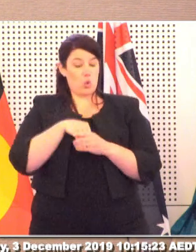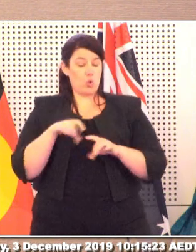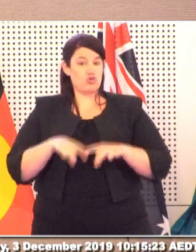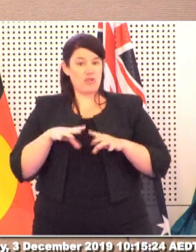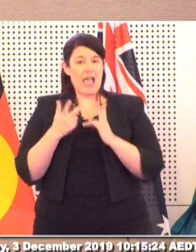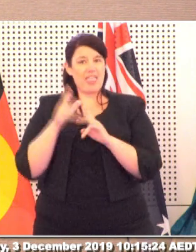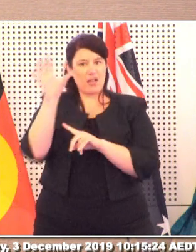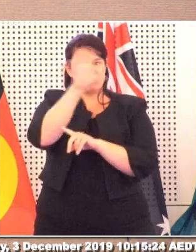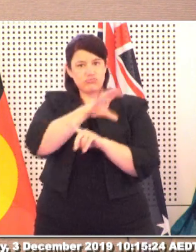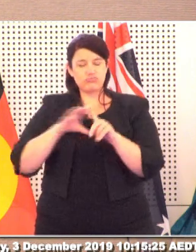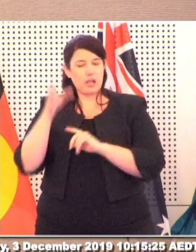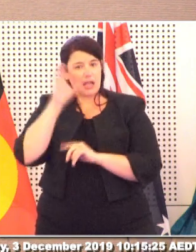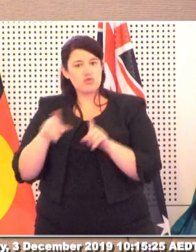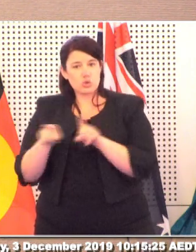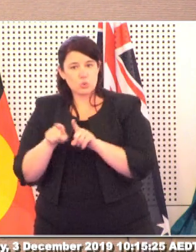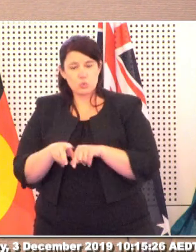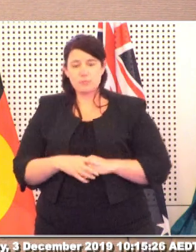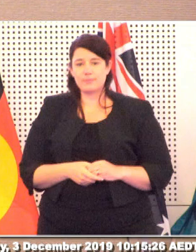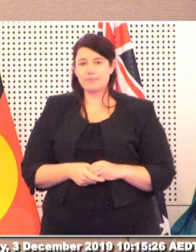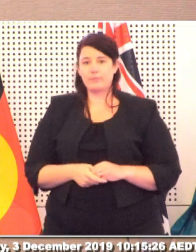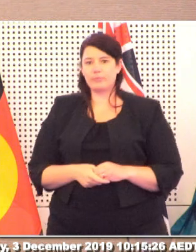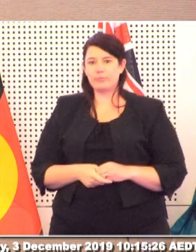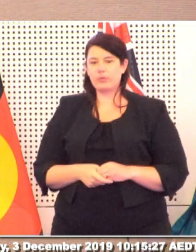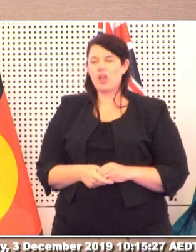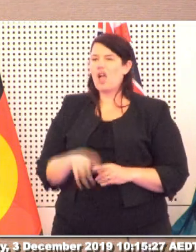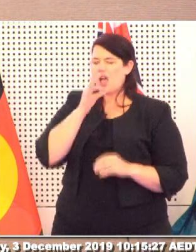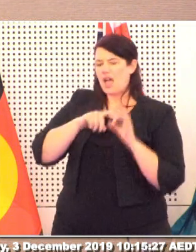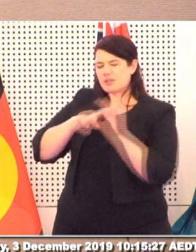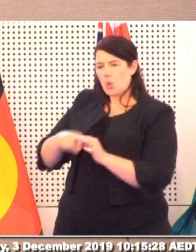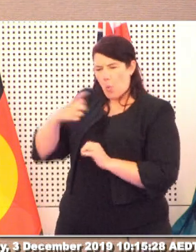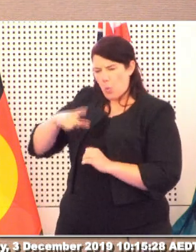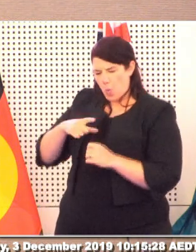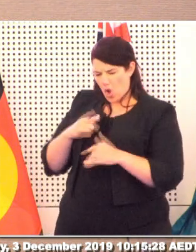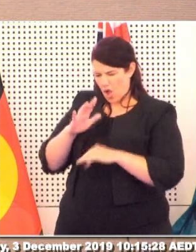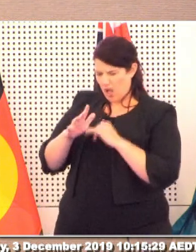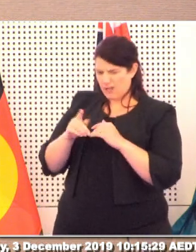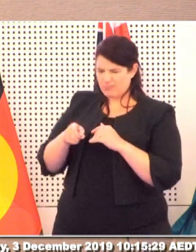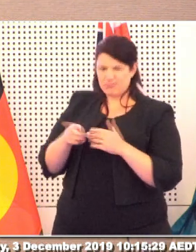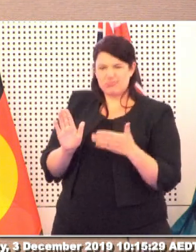And what were the factors that drove deinstitutionalisation as an international movement?